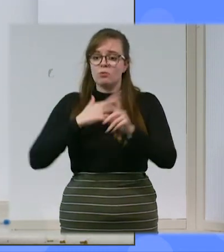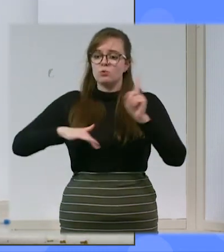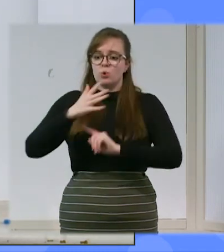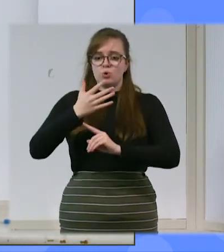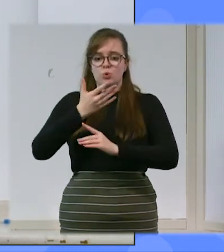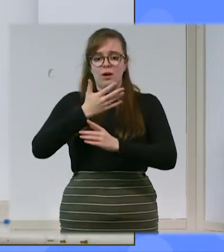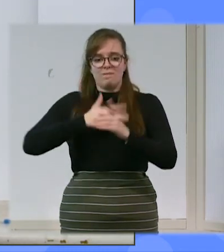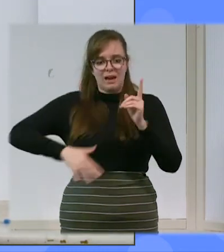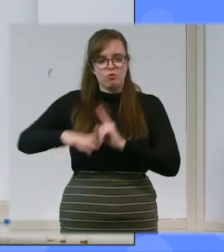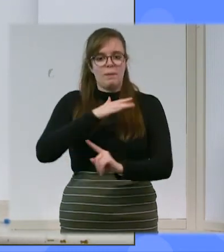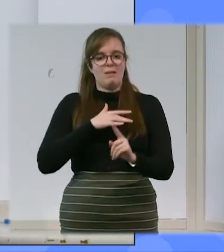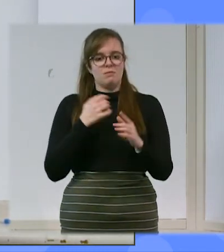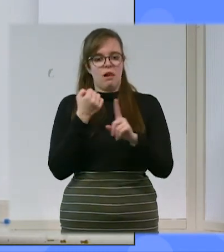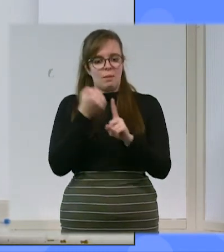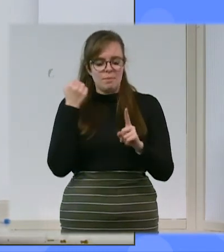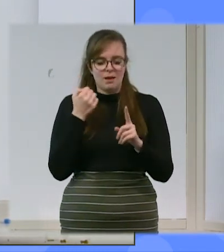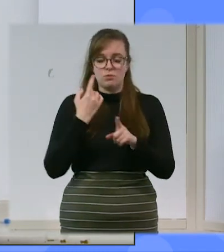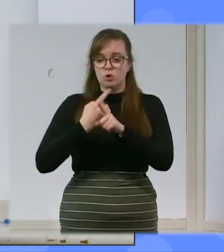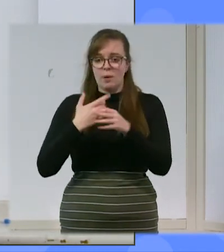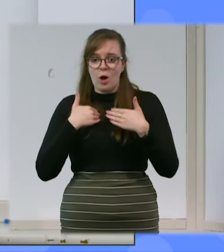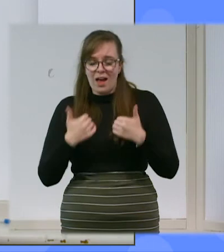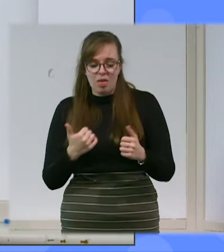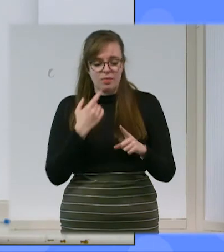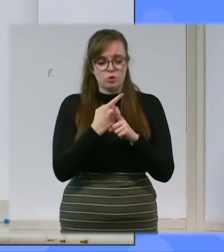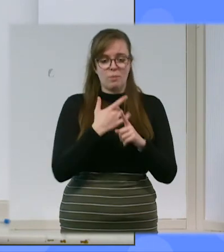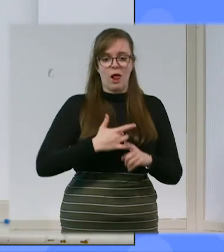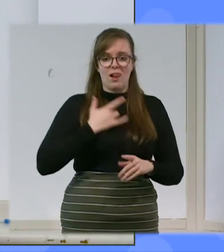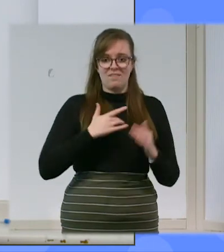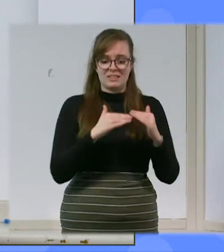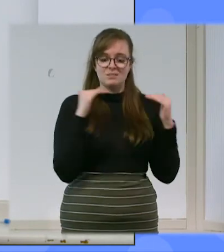health they talk about loving standards and they talk about housing we also talk